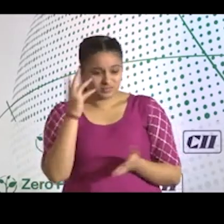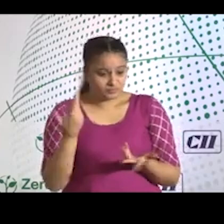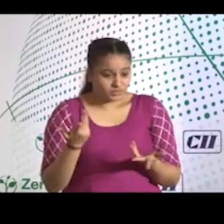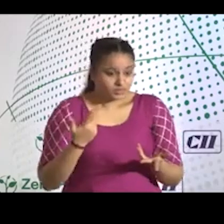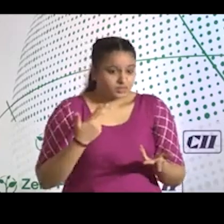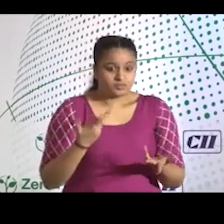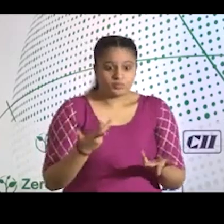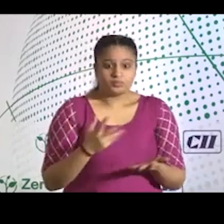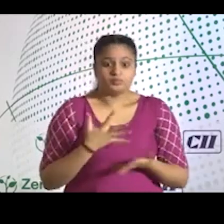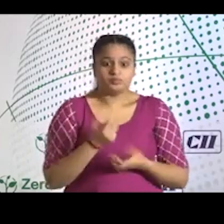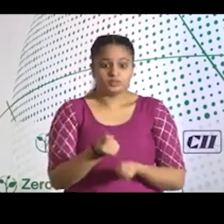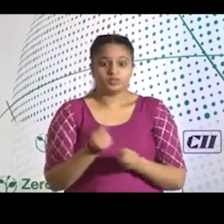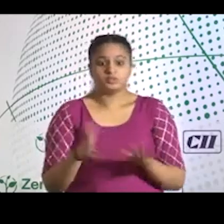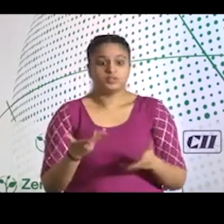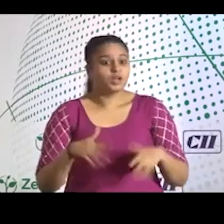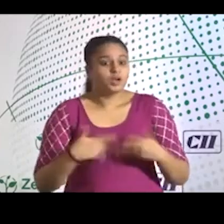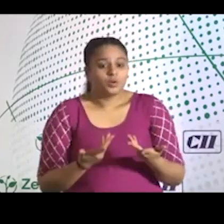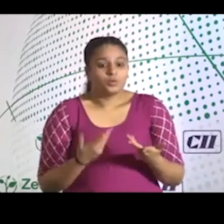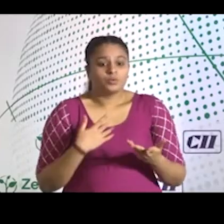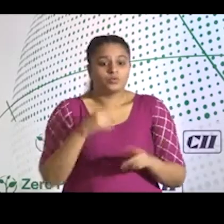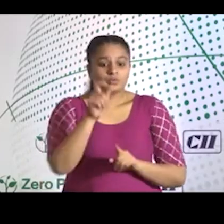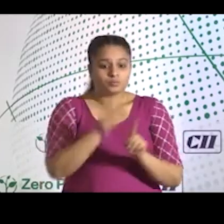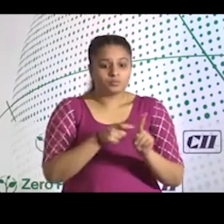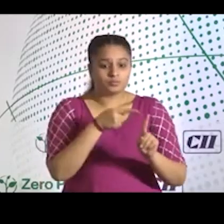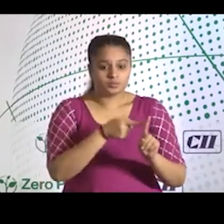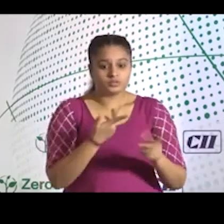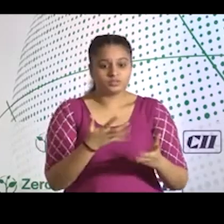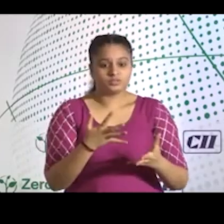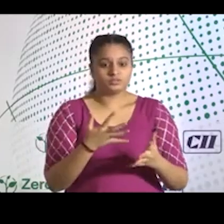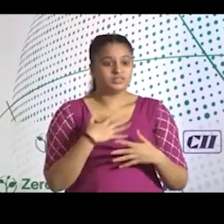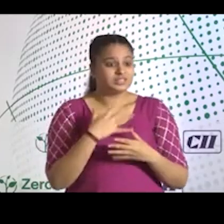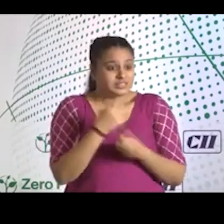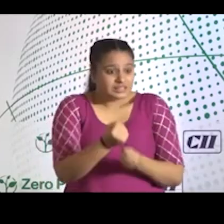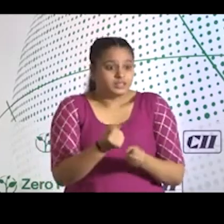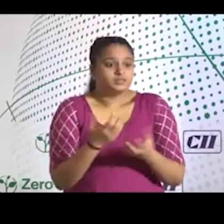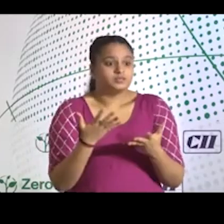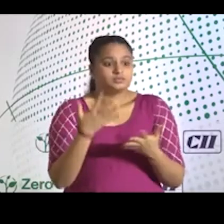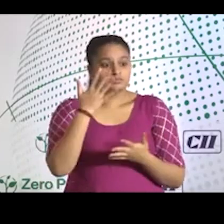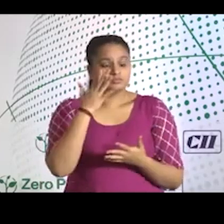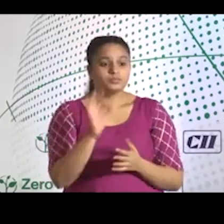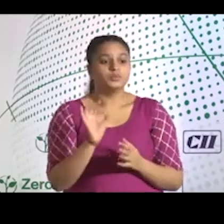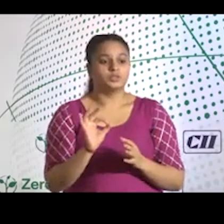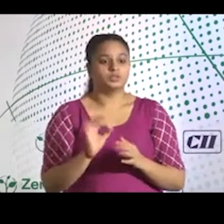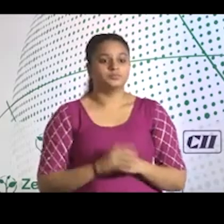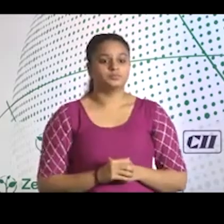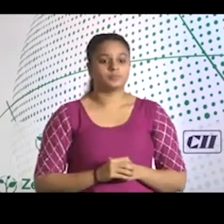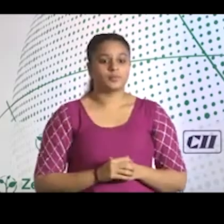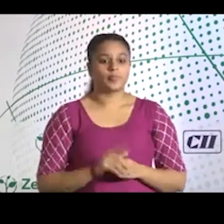really finding the right entrepreneur and then trusting them to execute that. That's the first part.